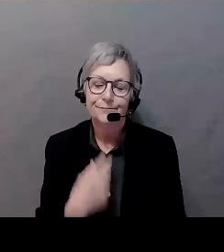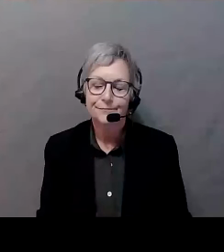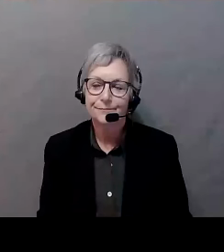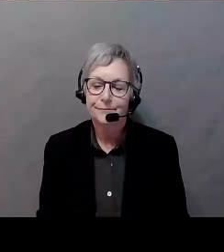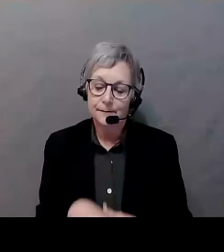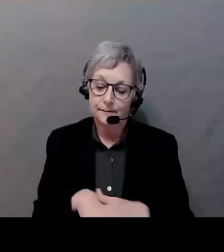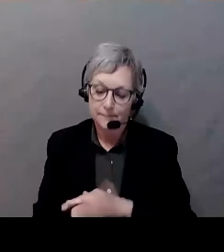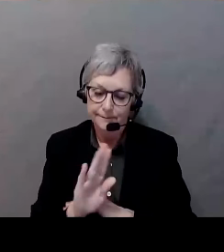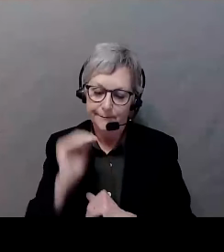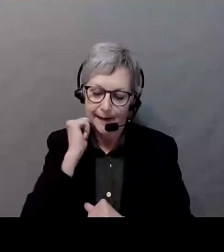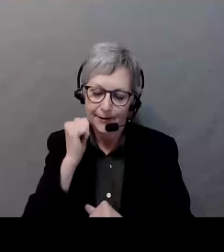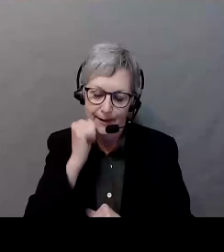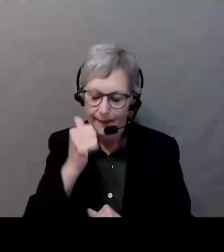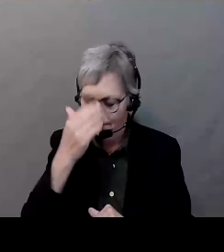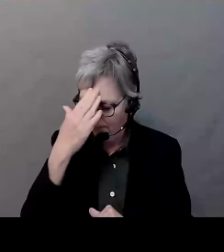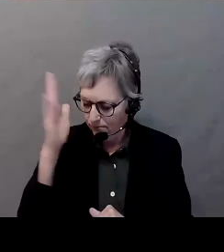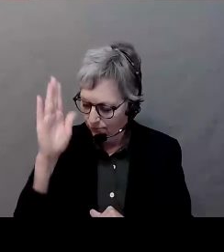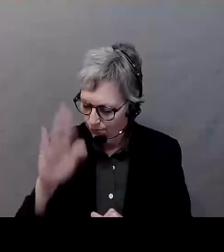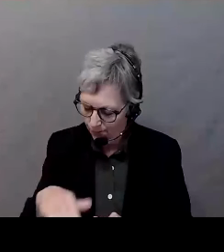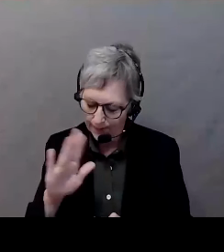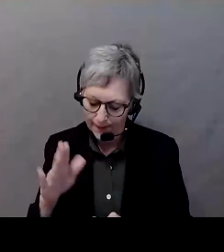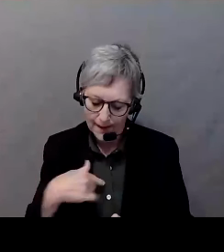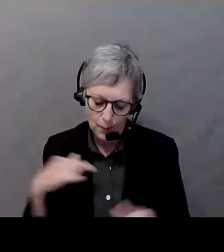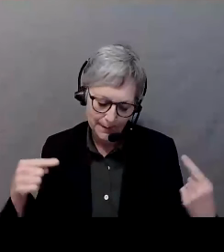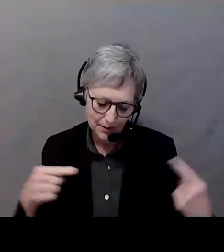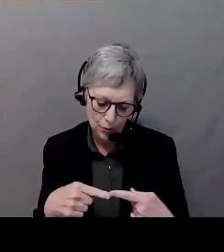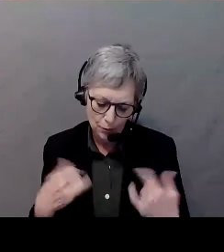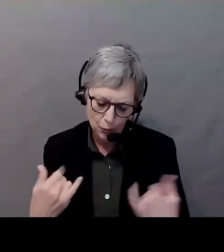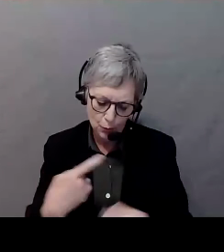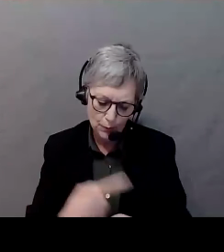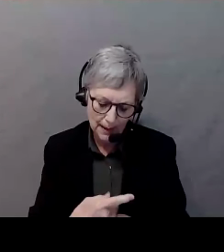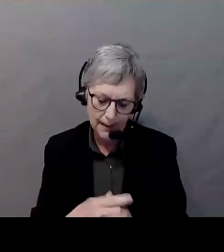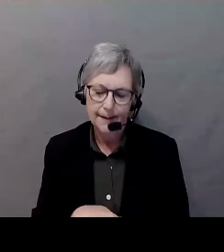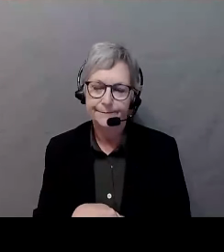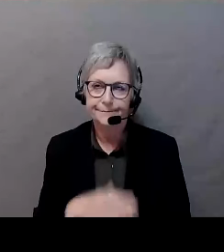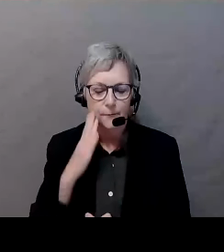TODAY OR I AM GOING TO GET HURT TODAY OR THIS IS GOING TO BE A CHALLENGE.